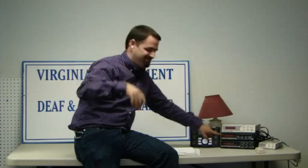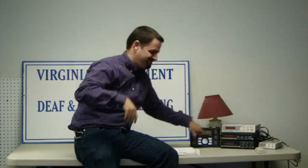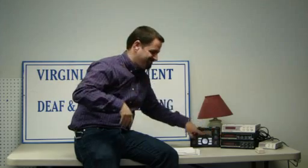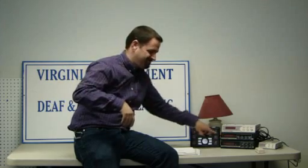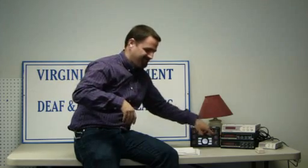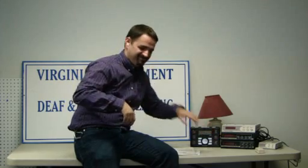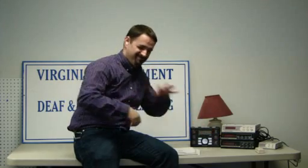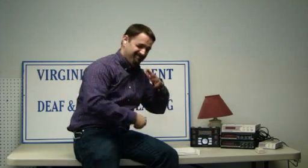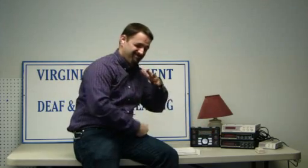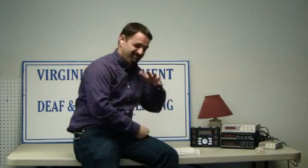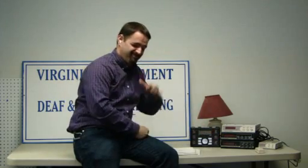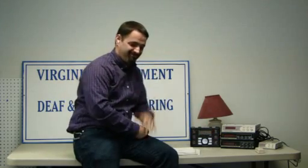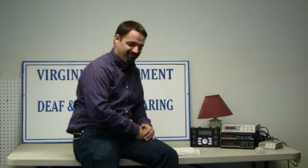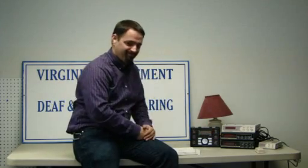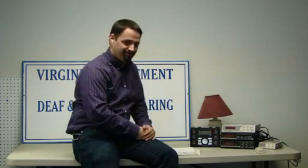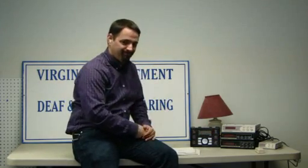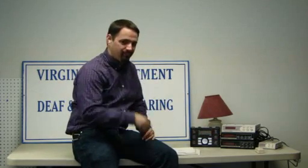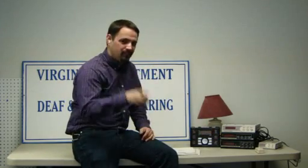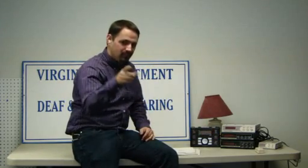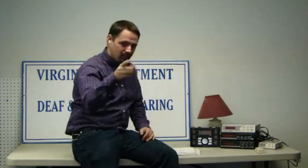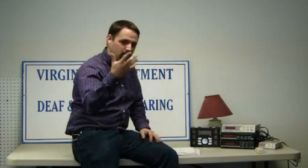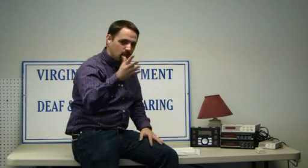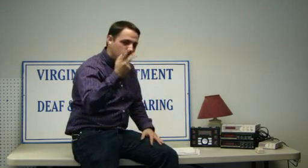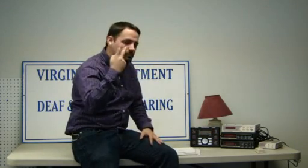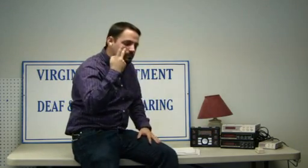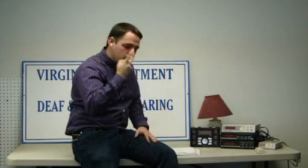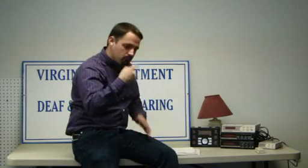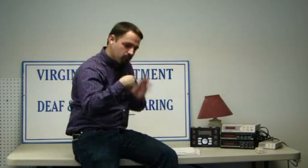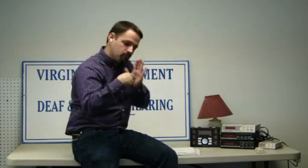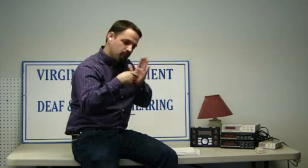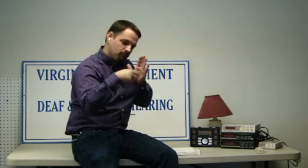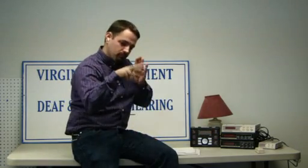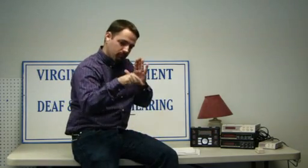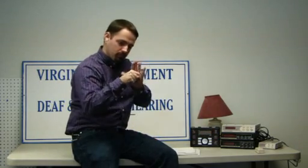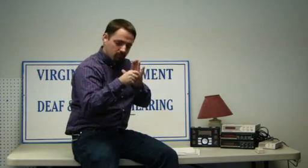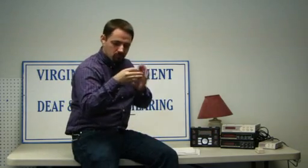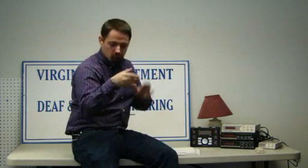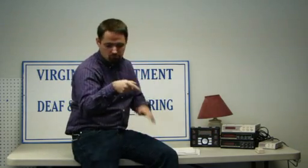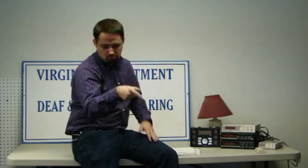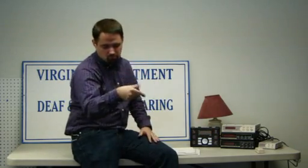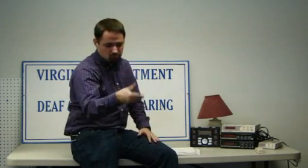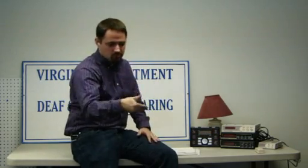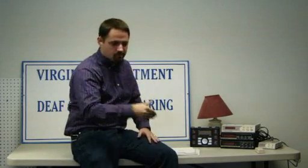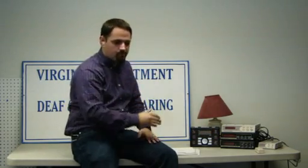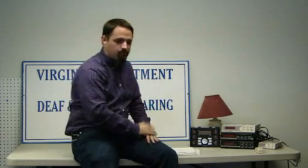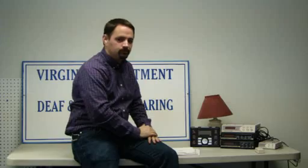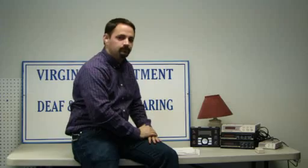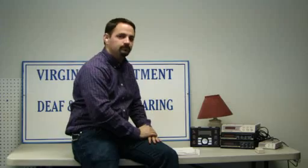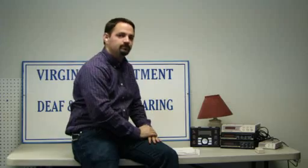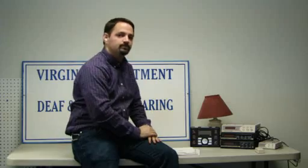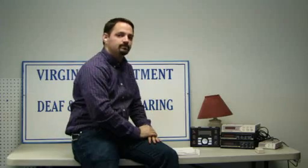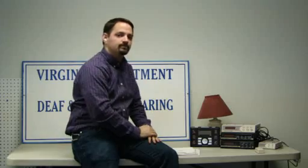8 switches (AM300 device), not so much you already (can) watch the video next (for more information)